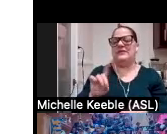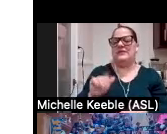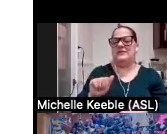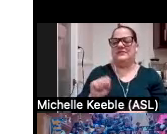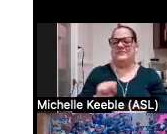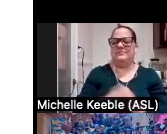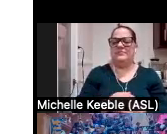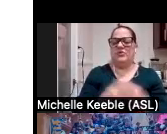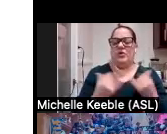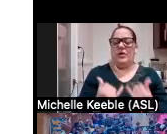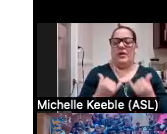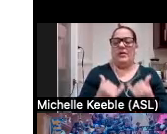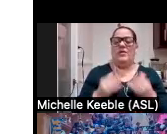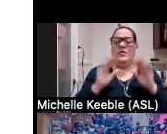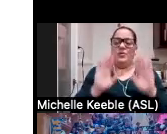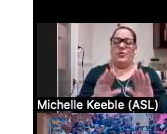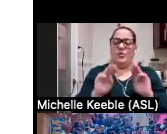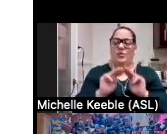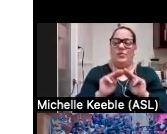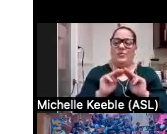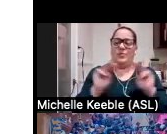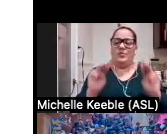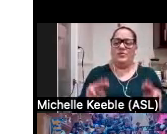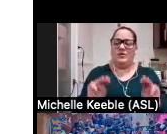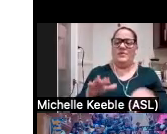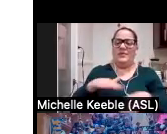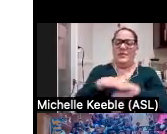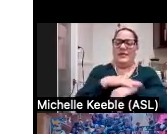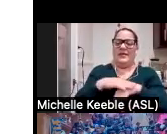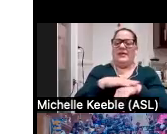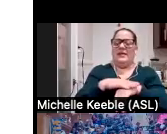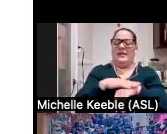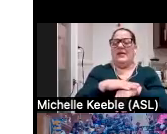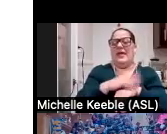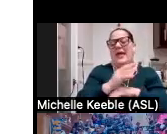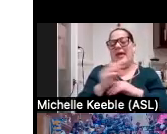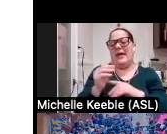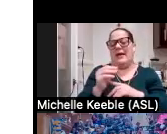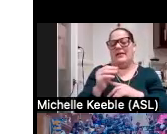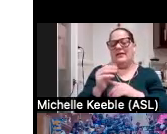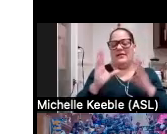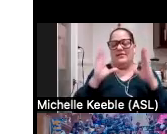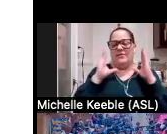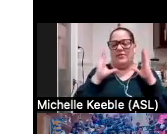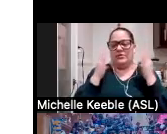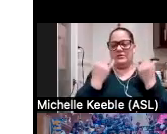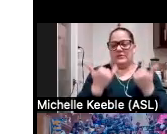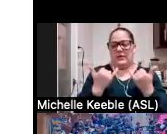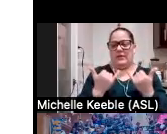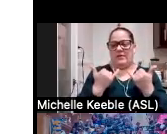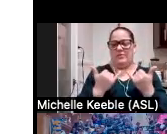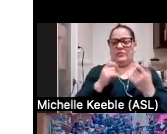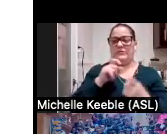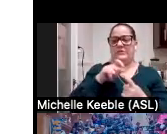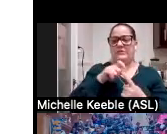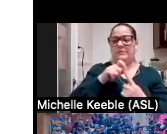now this wonderful museum is in that space. Um and the focus especially for kids was providing